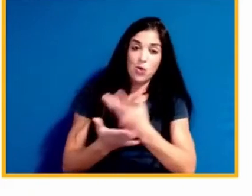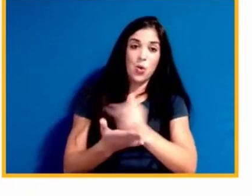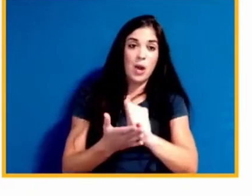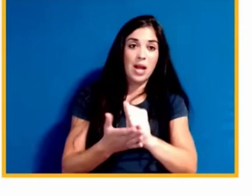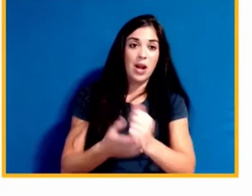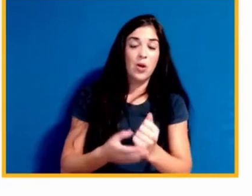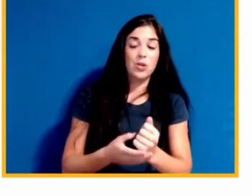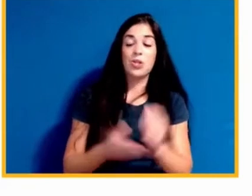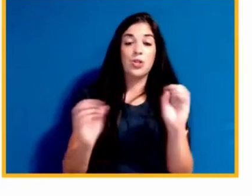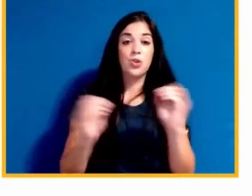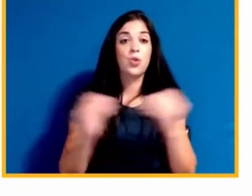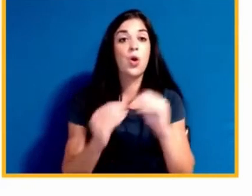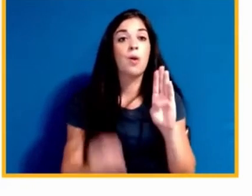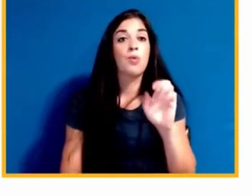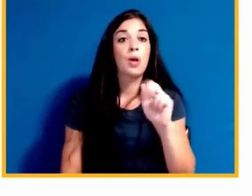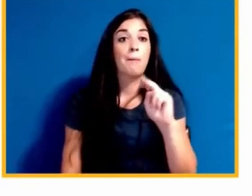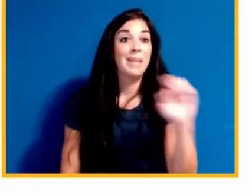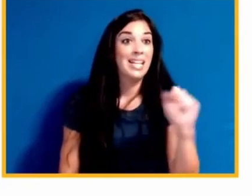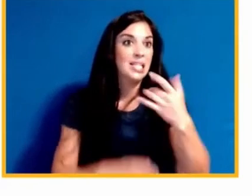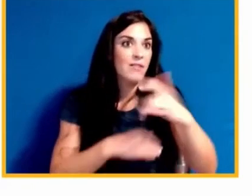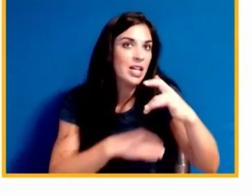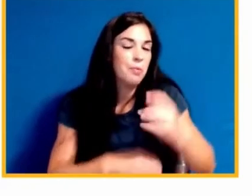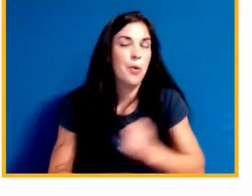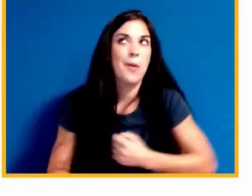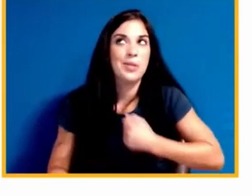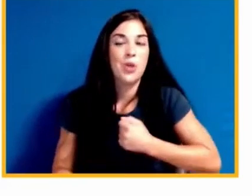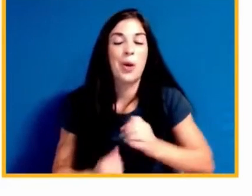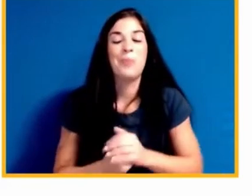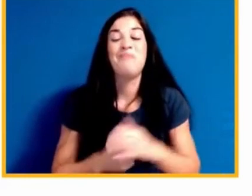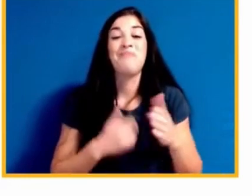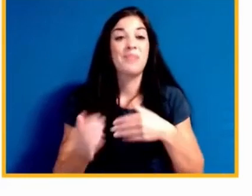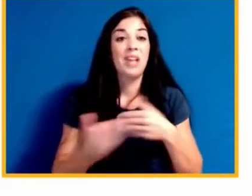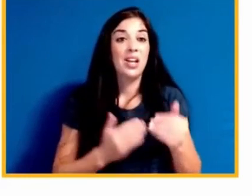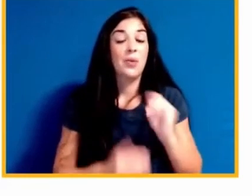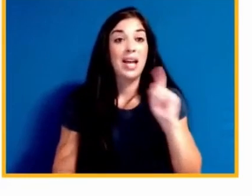Sorry folks. All right well, I gotta pass it off